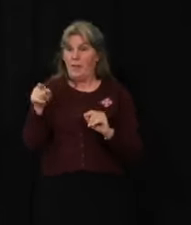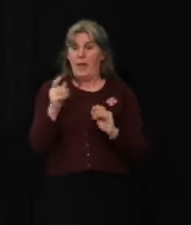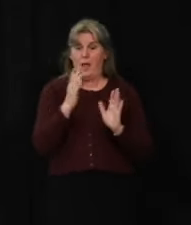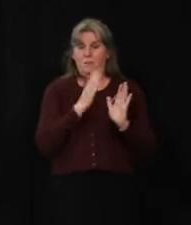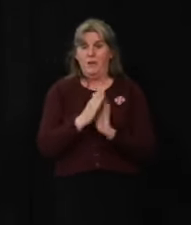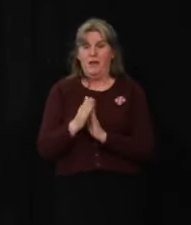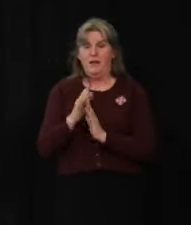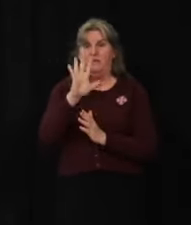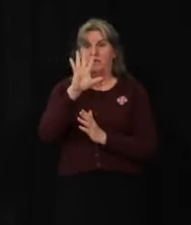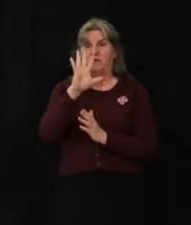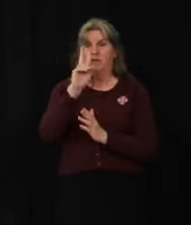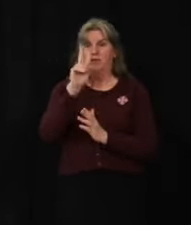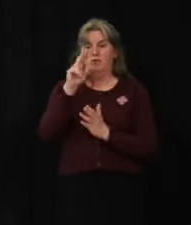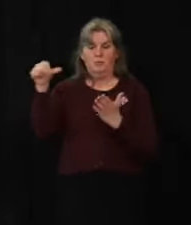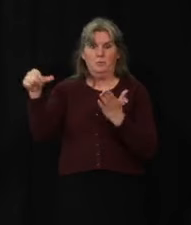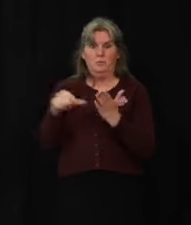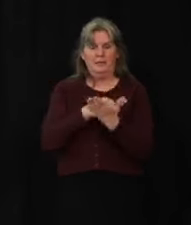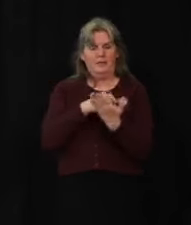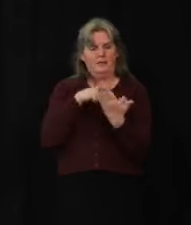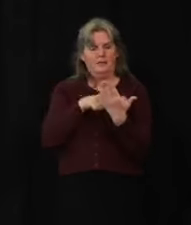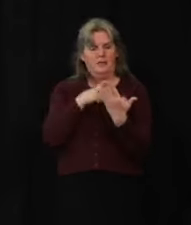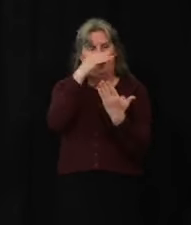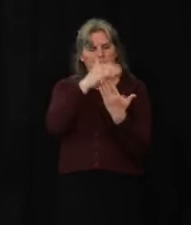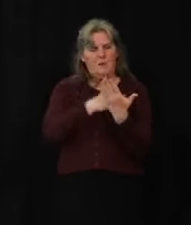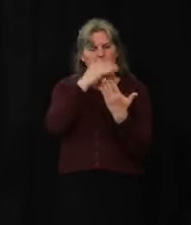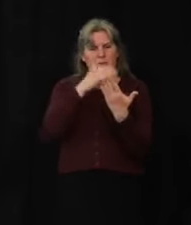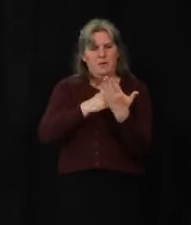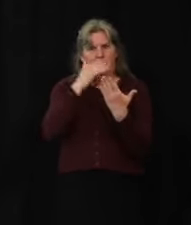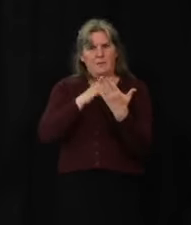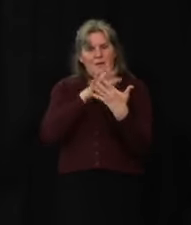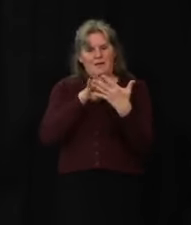So we might then be looking at